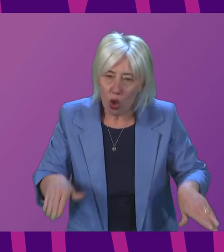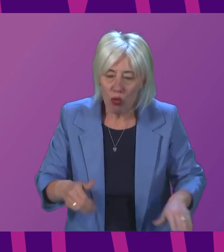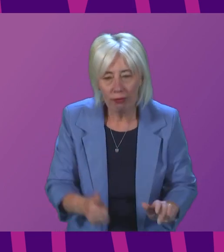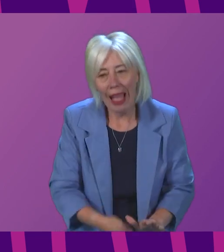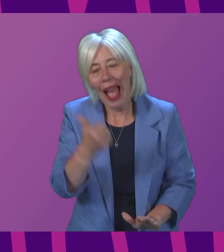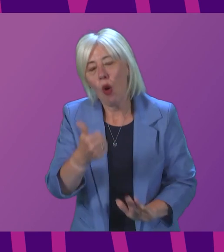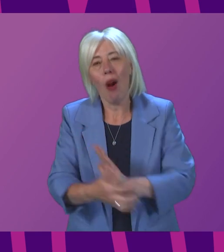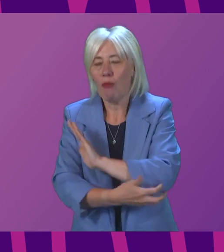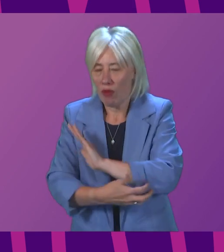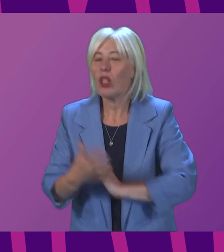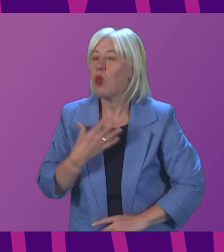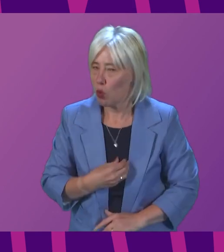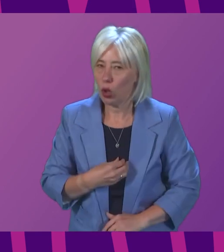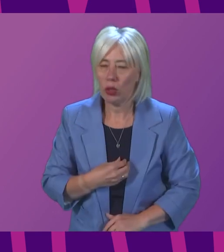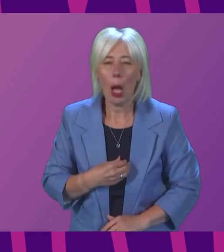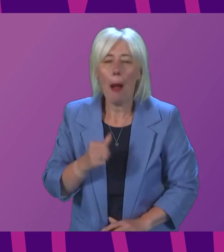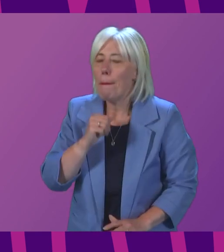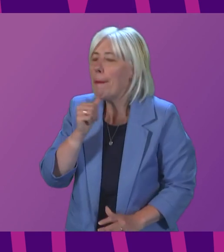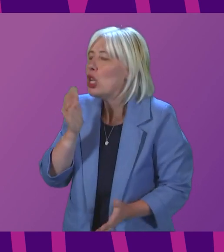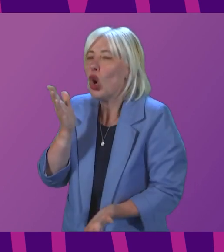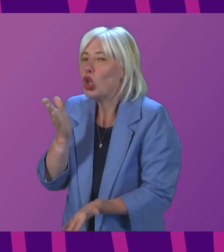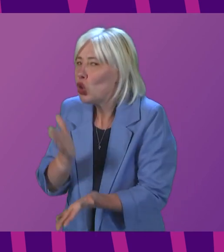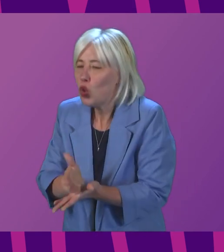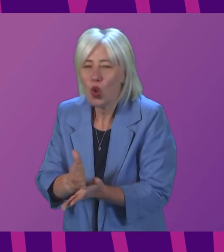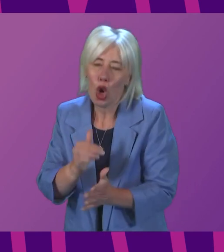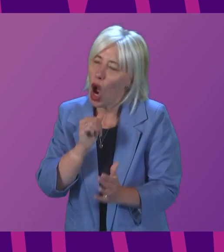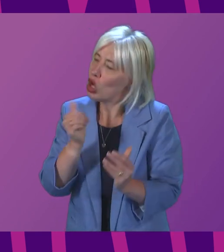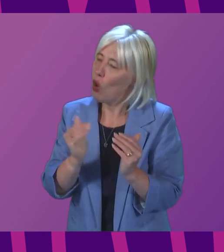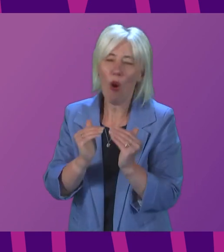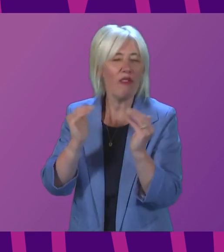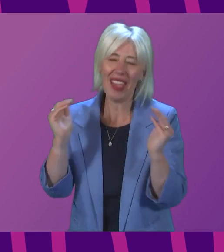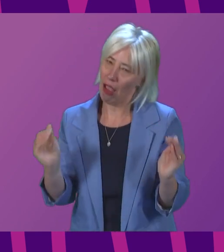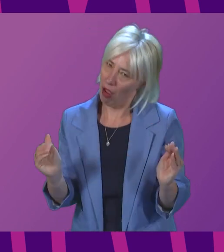However, it is simply not true, and it is not fair by any objective standard, to say